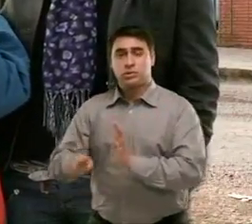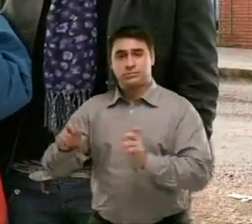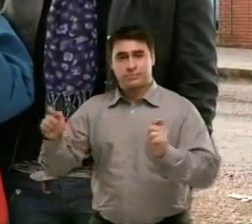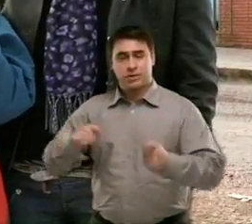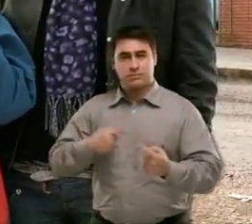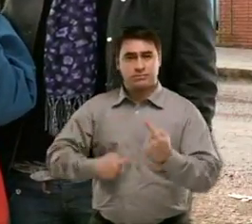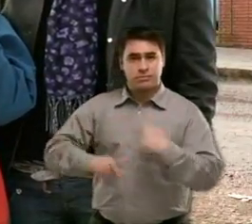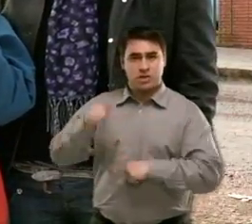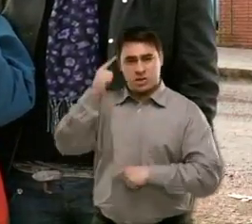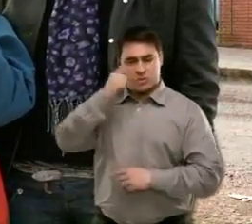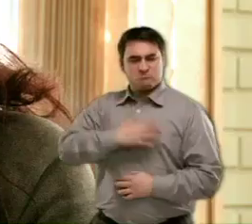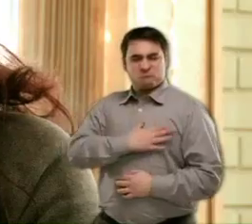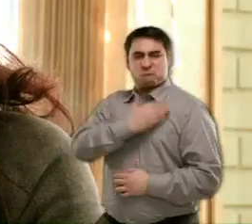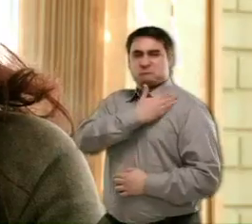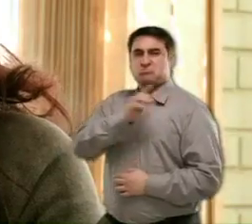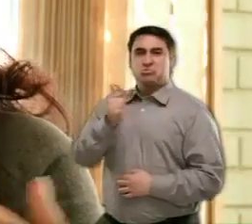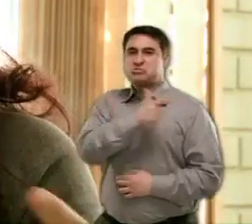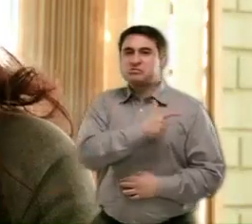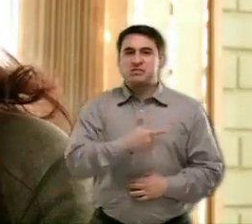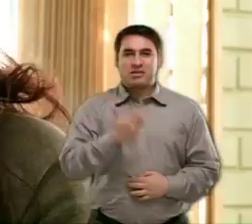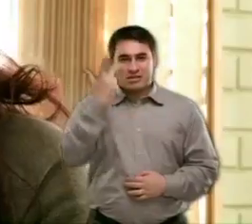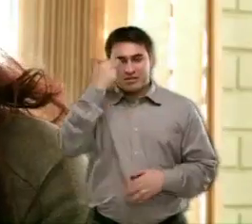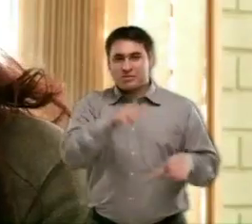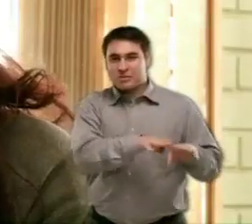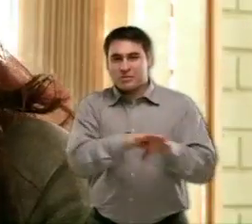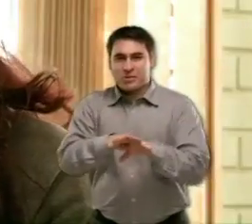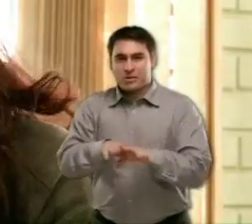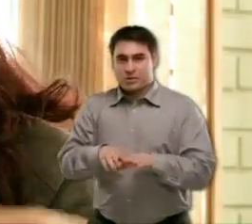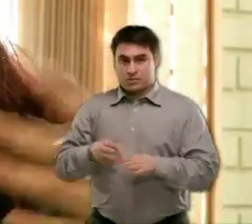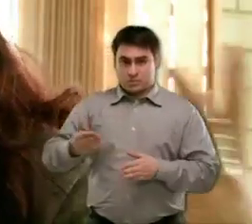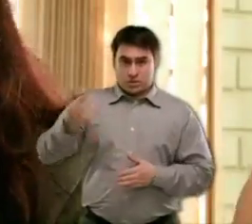No one would demand that you have to do this or that. We began to understand thathe needed some time,